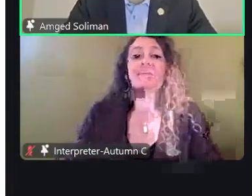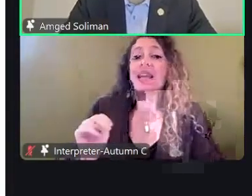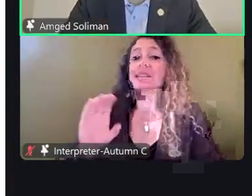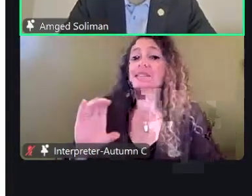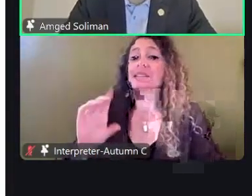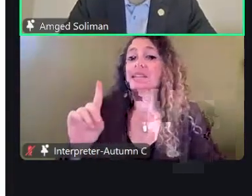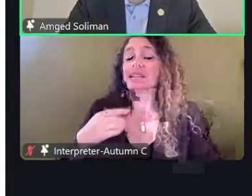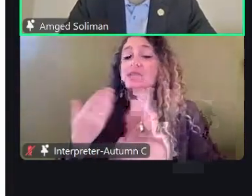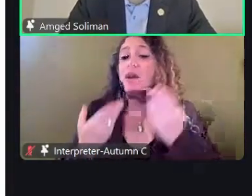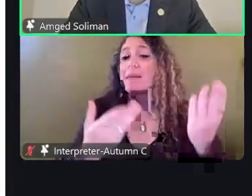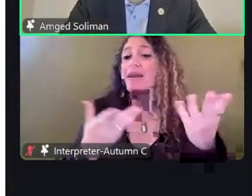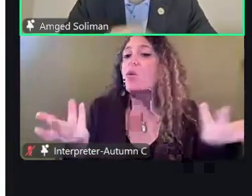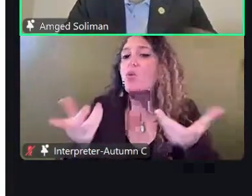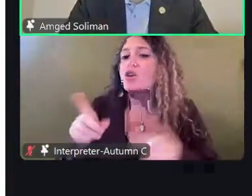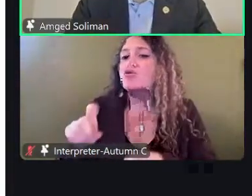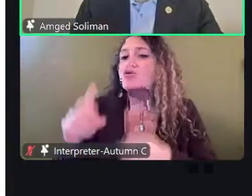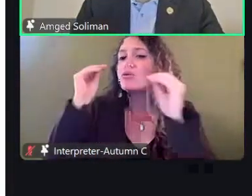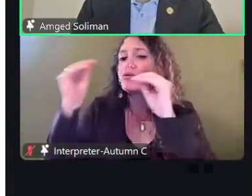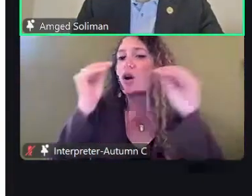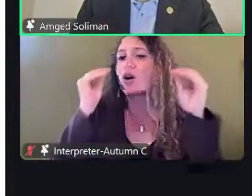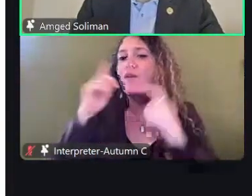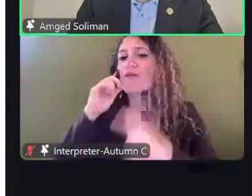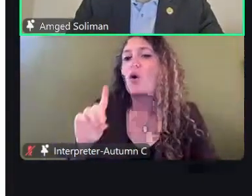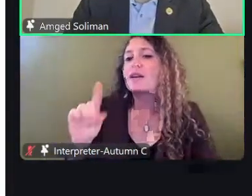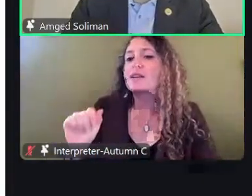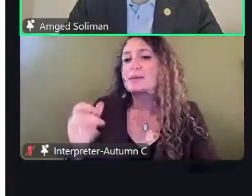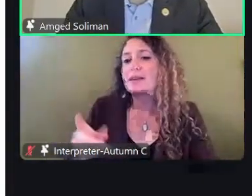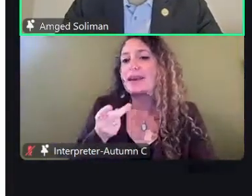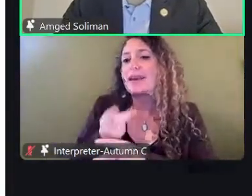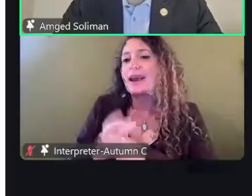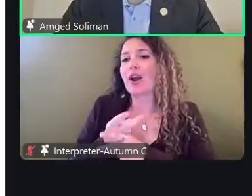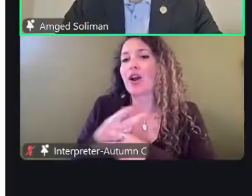taught when it comes to disability clinical care and competency training of medical professionals.